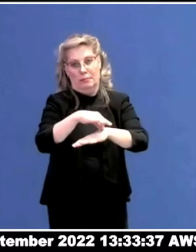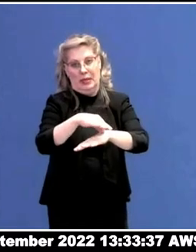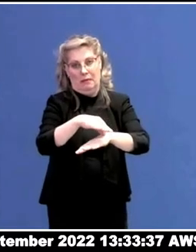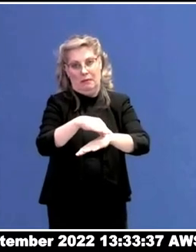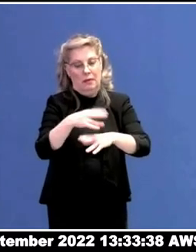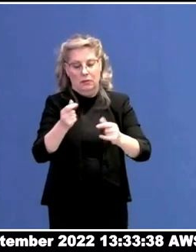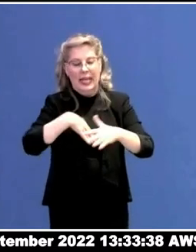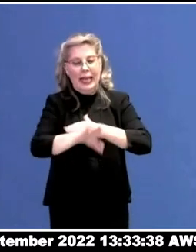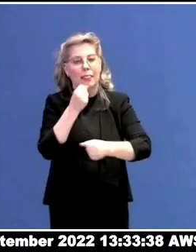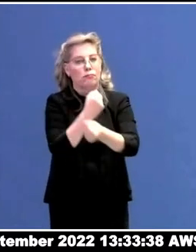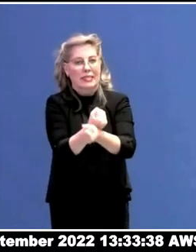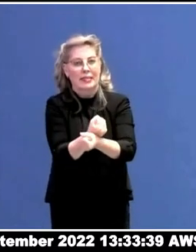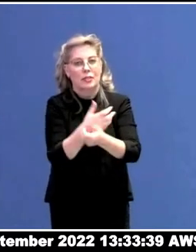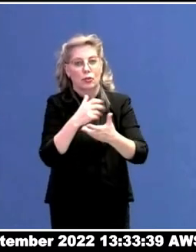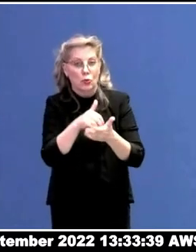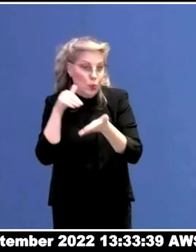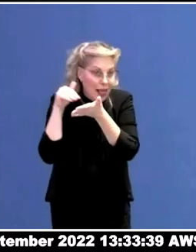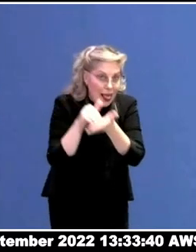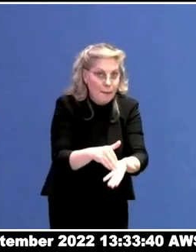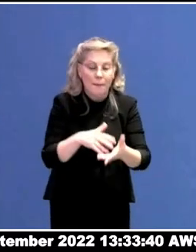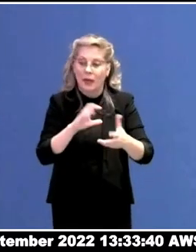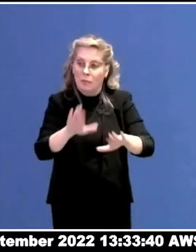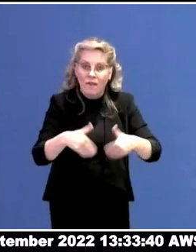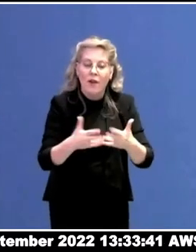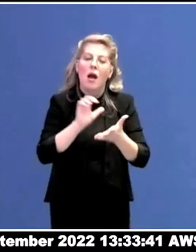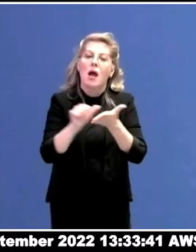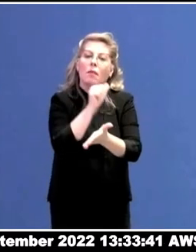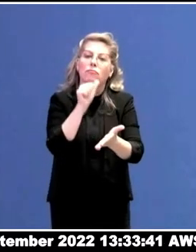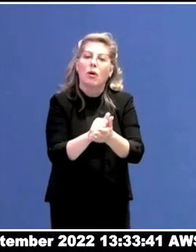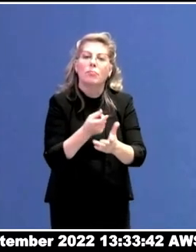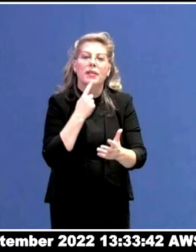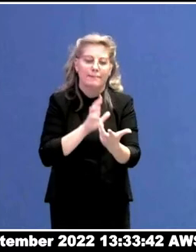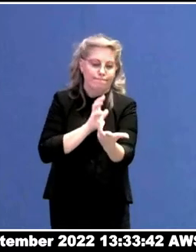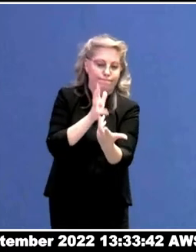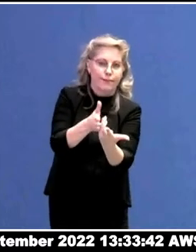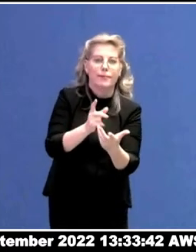organisations should be providing services to all prisoners and detainees with a